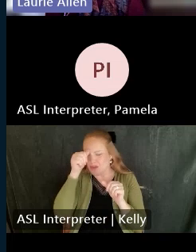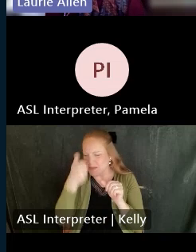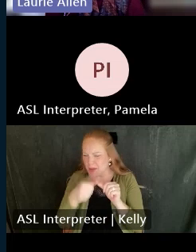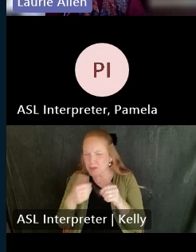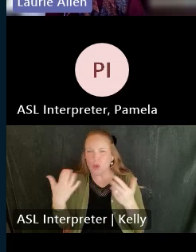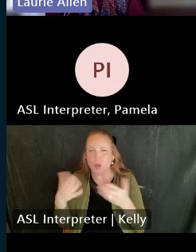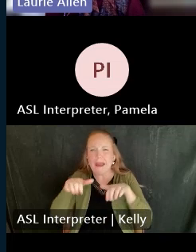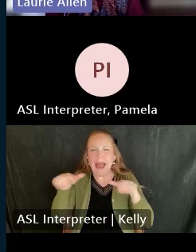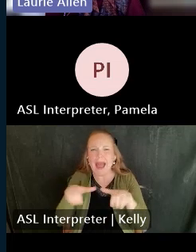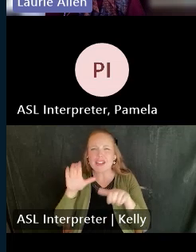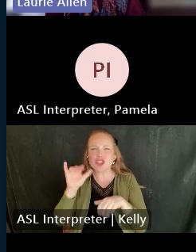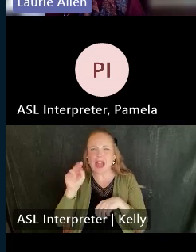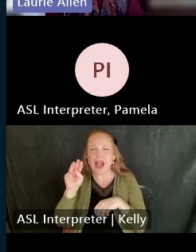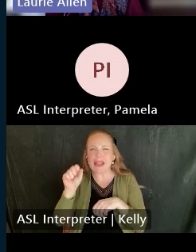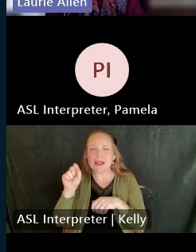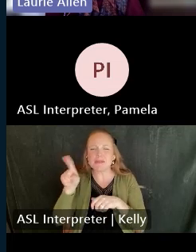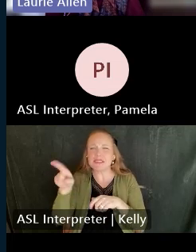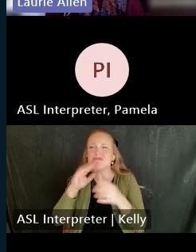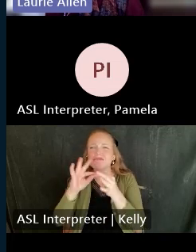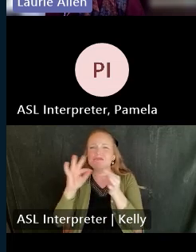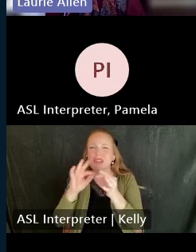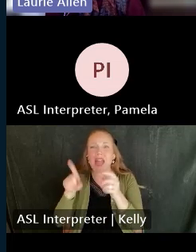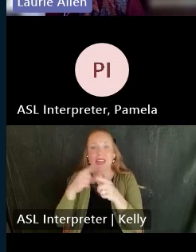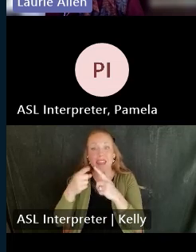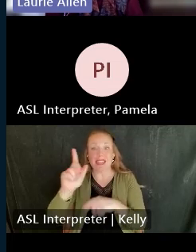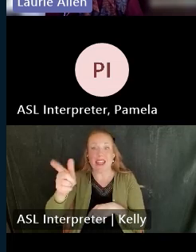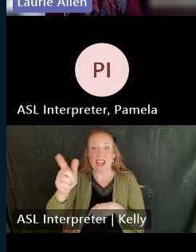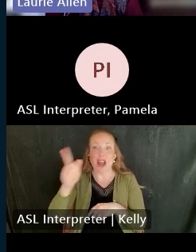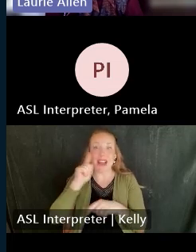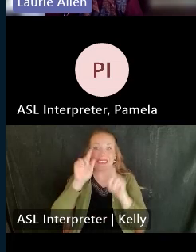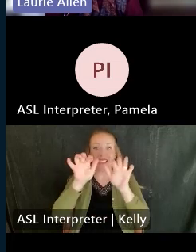and then find time during my day to dictate my notes, which is very stressful.